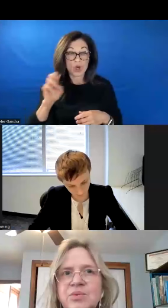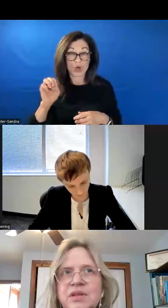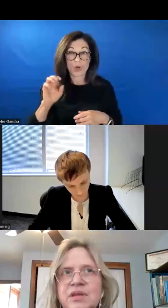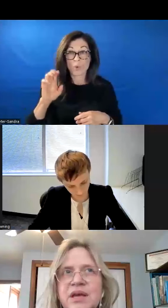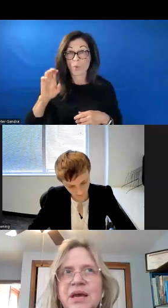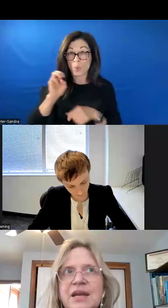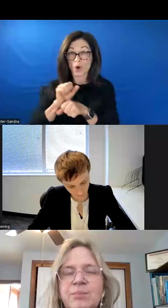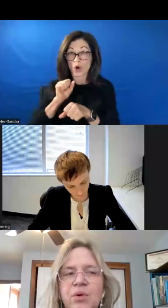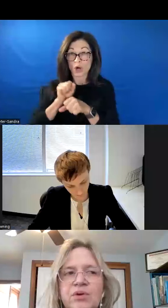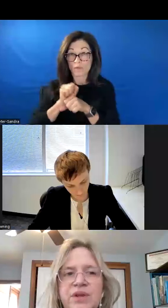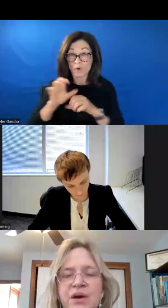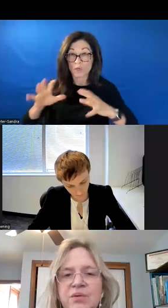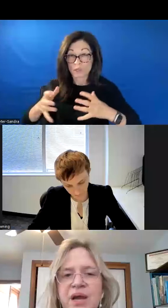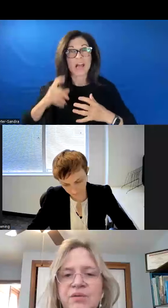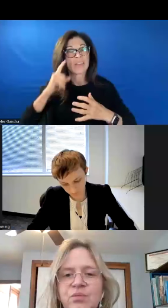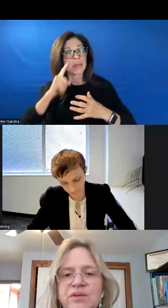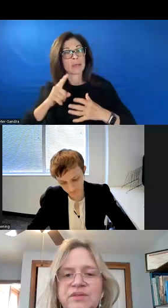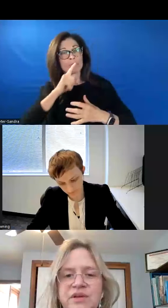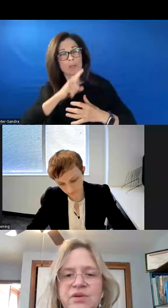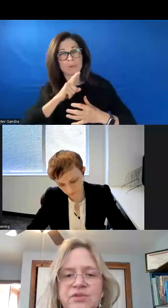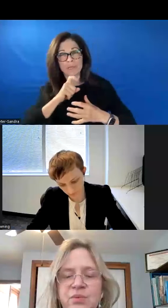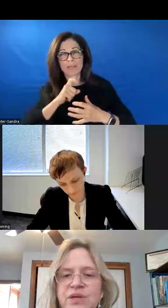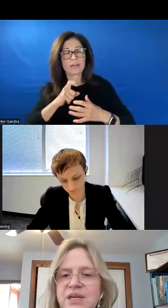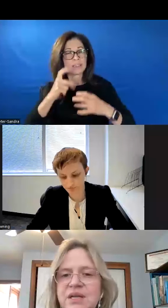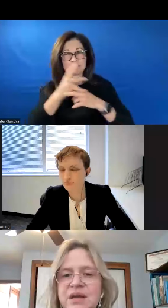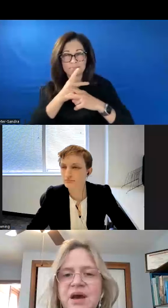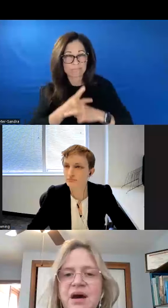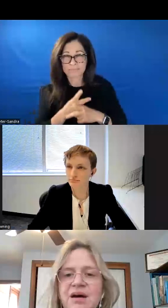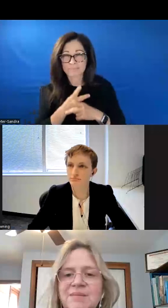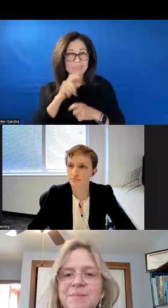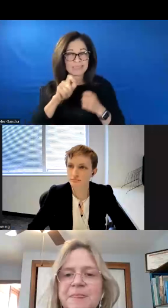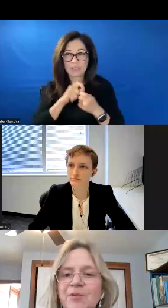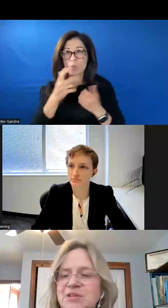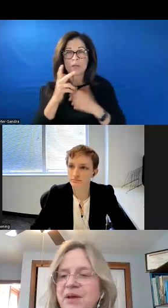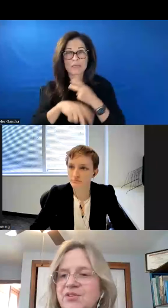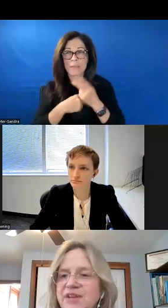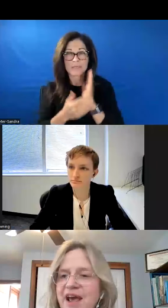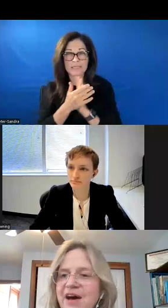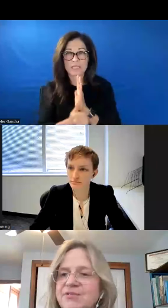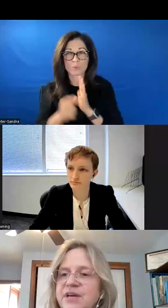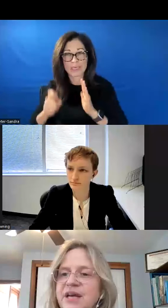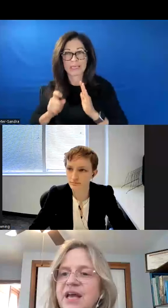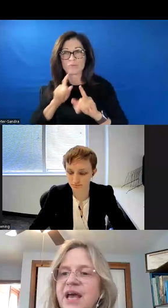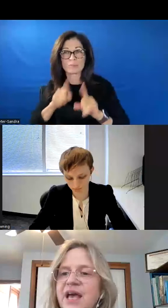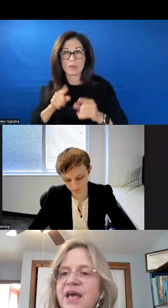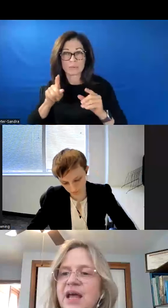TO BOIL DOWN WHAT SKILLS WE NEED THE RESPONDERS TO HAVE AND